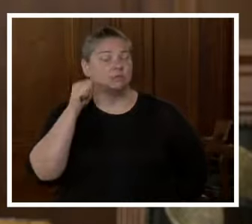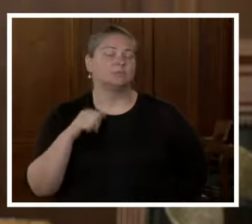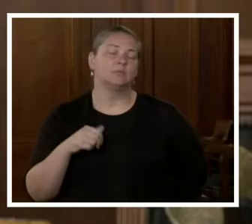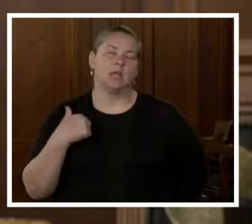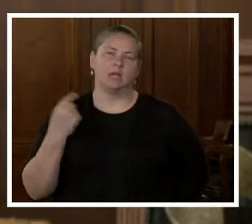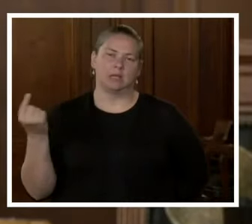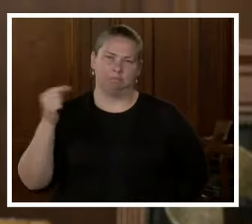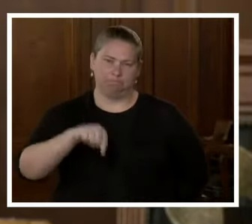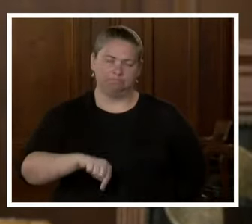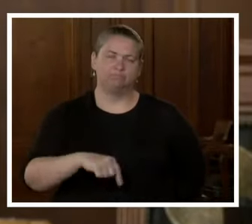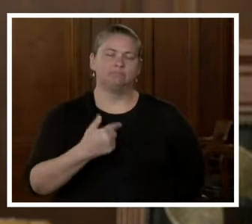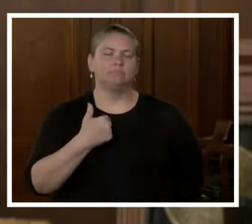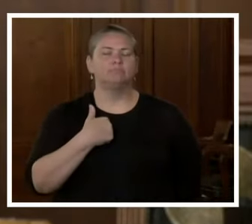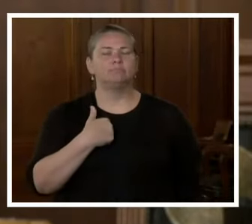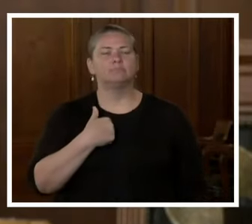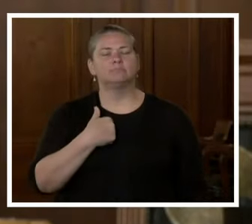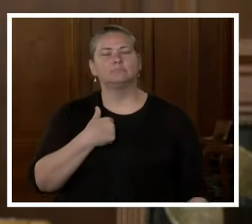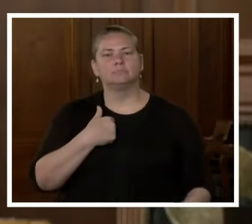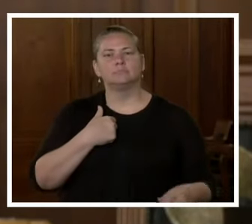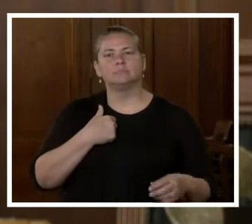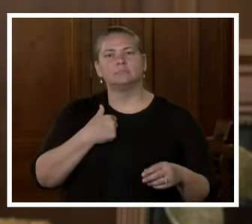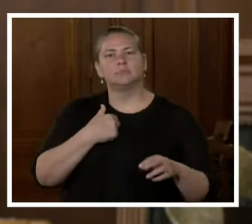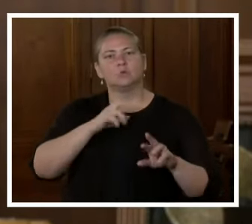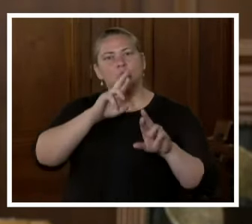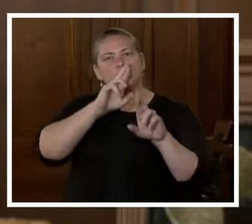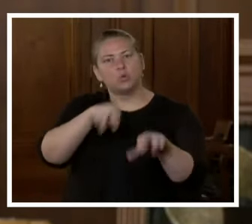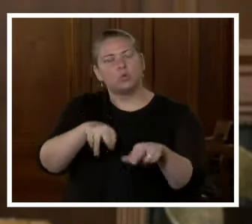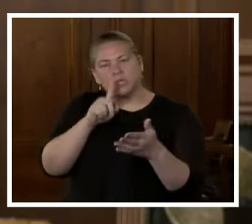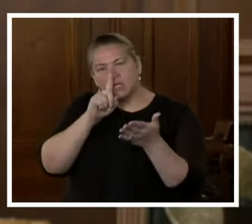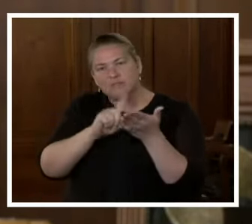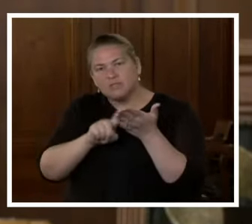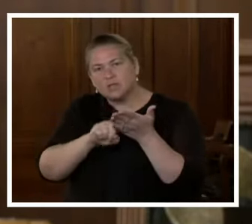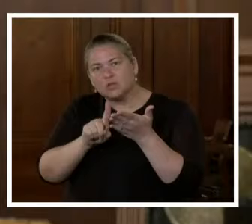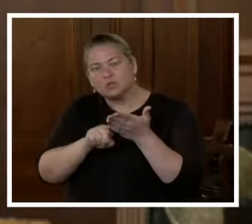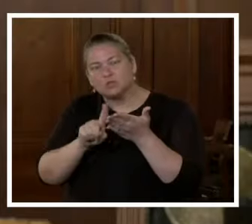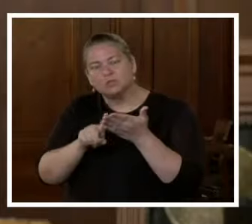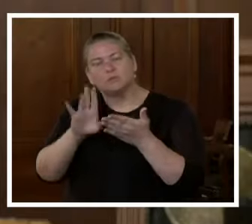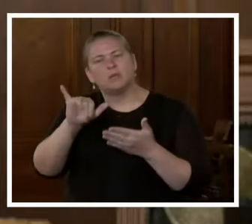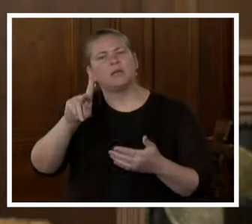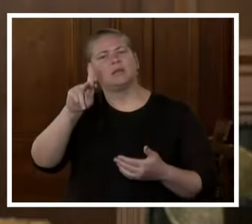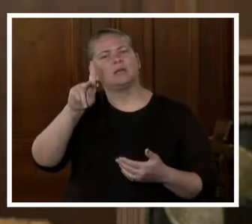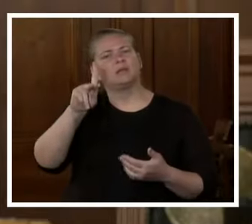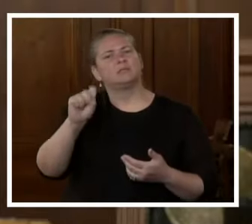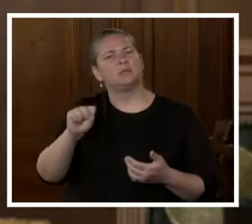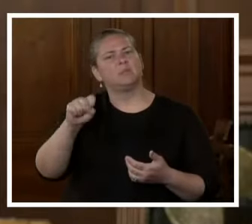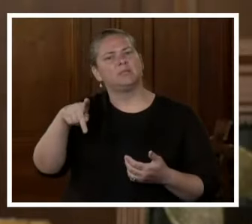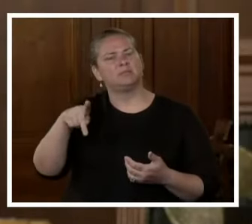WE HAVE SOME VISUAL EVIDENCE, SOME OF WHICH WAS RELEASED IN